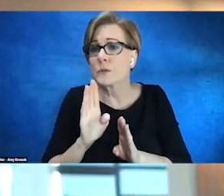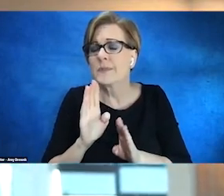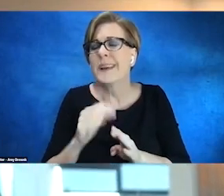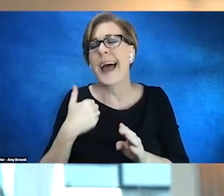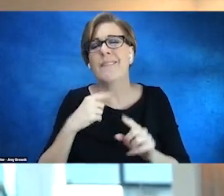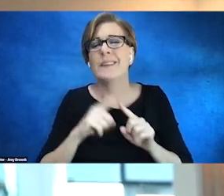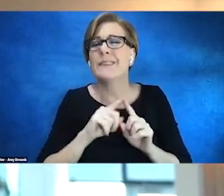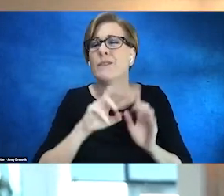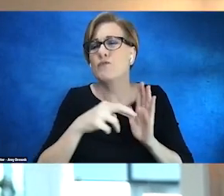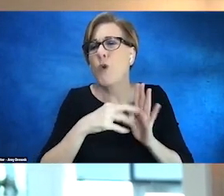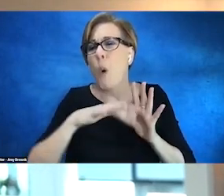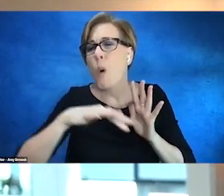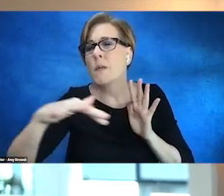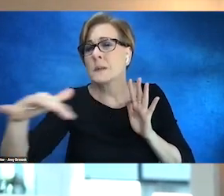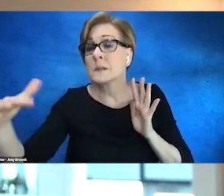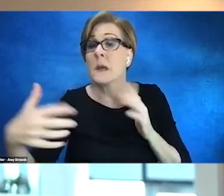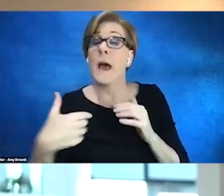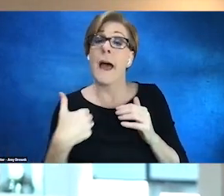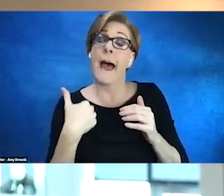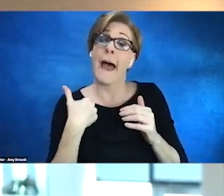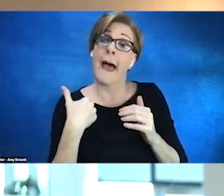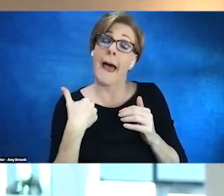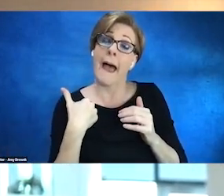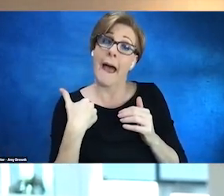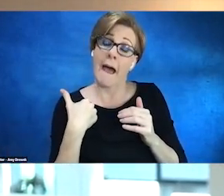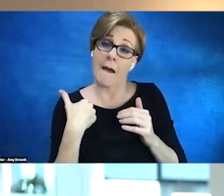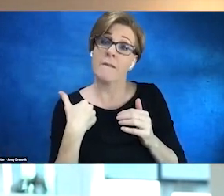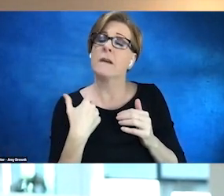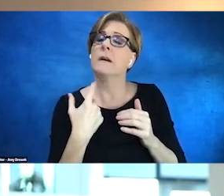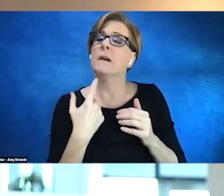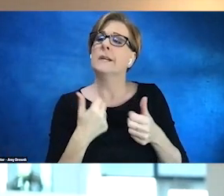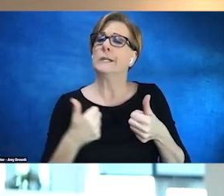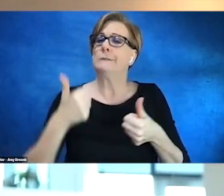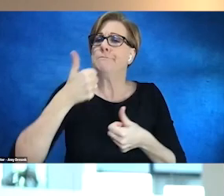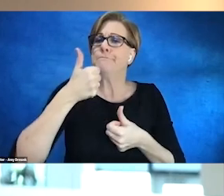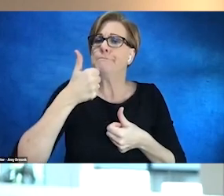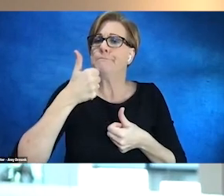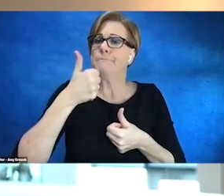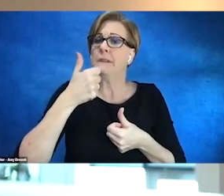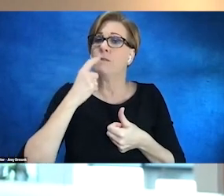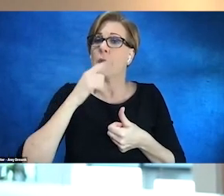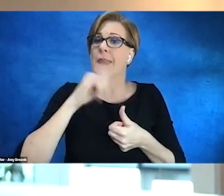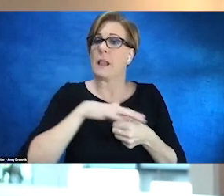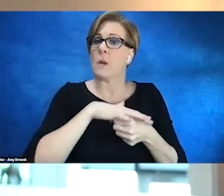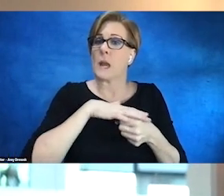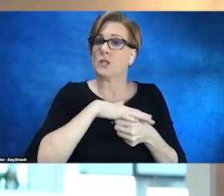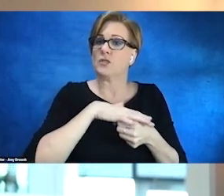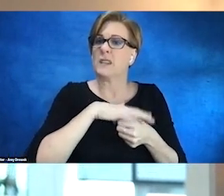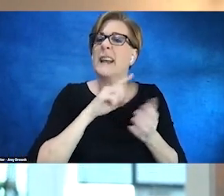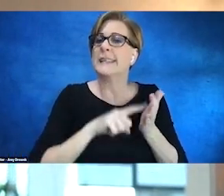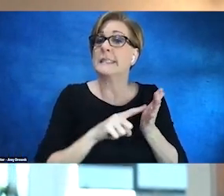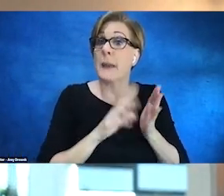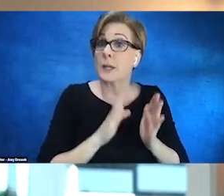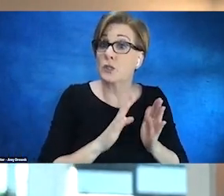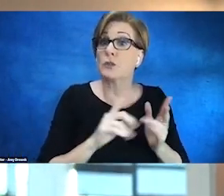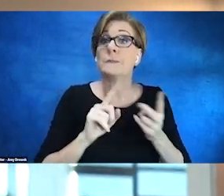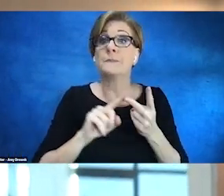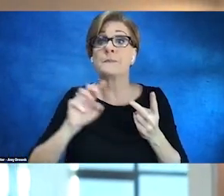several different poll workers and they serve in different roles. We're going to have an Inspector who's the supervisor of the voting location. We're going to have a Marshall that's going